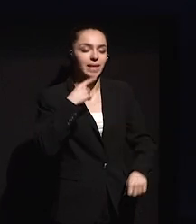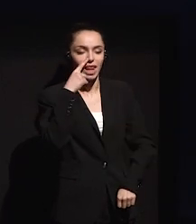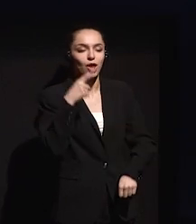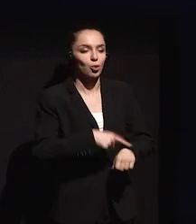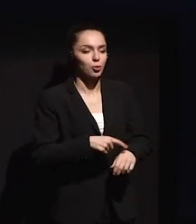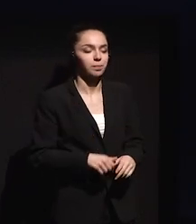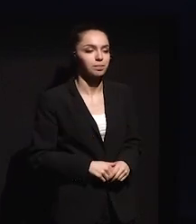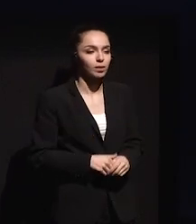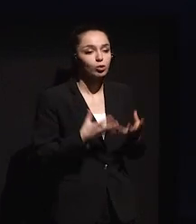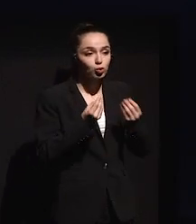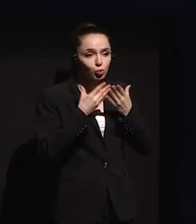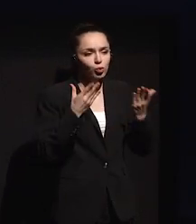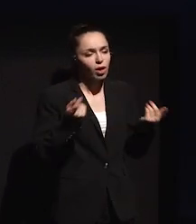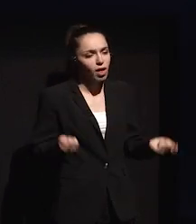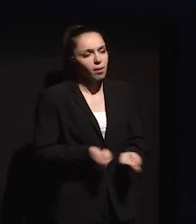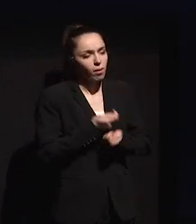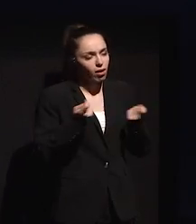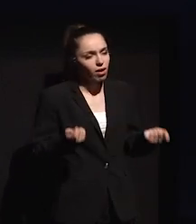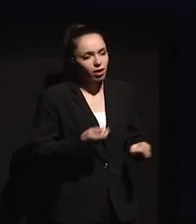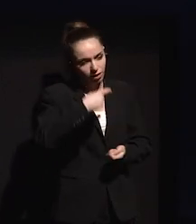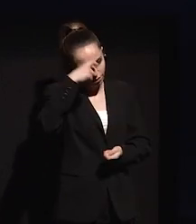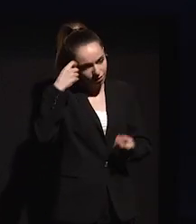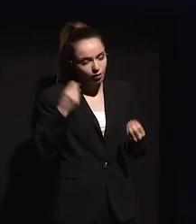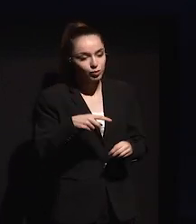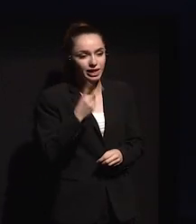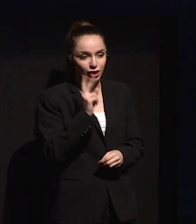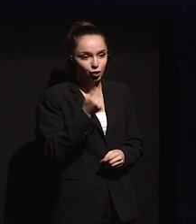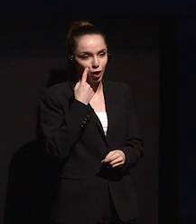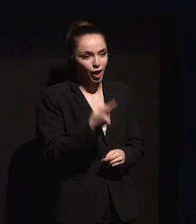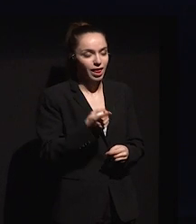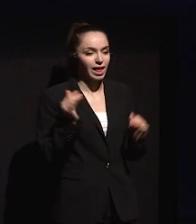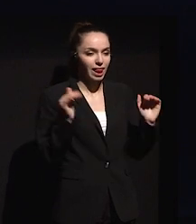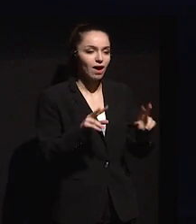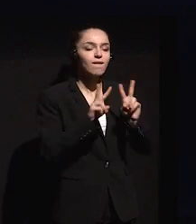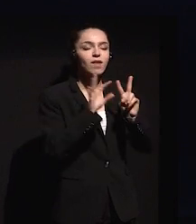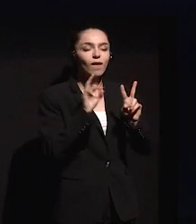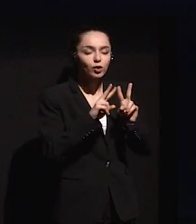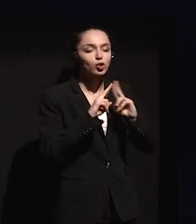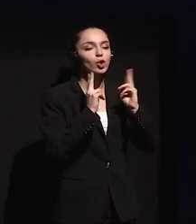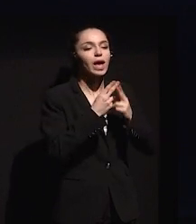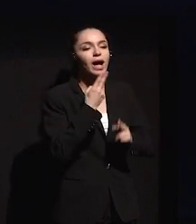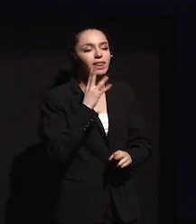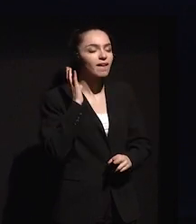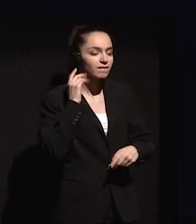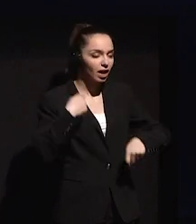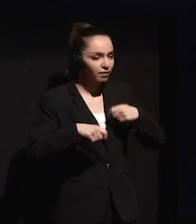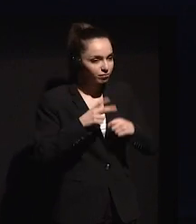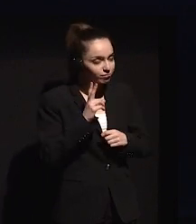I would like to express my gratitude to the Women Of World's Foundation, the British Council,